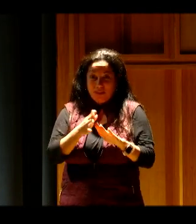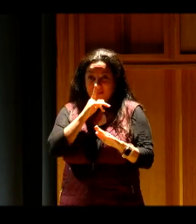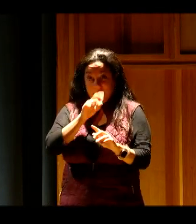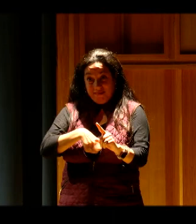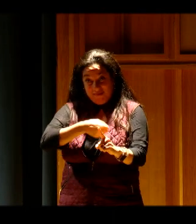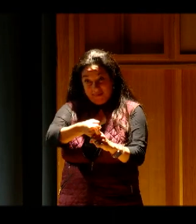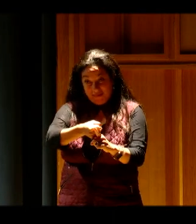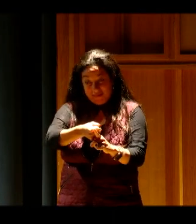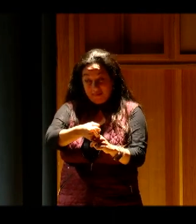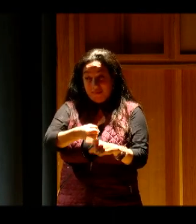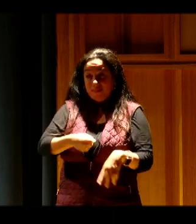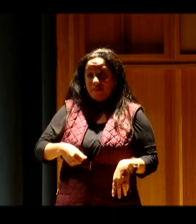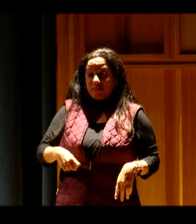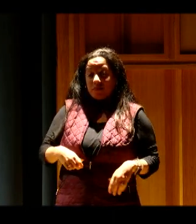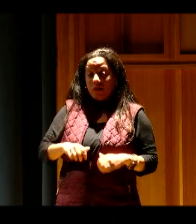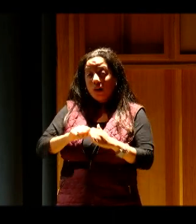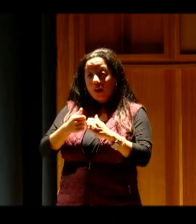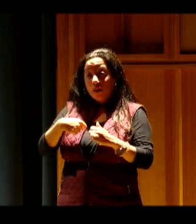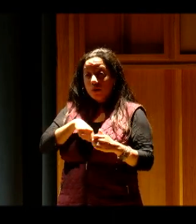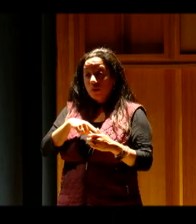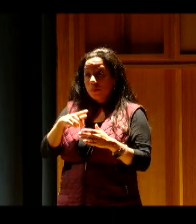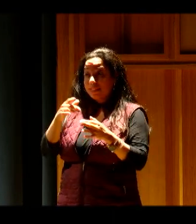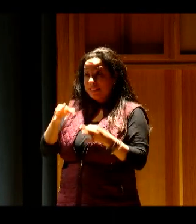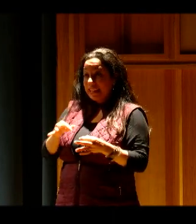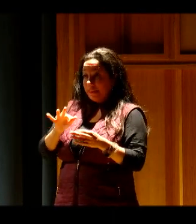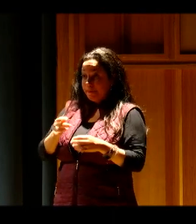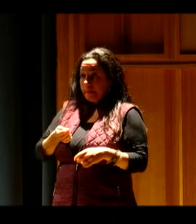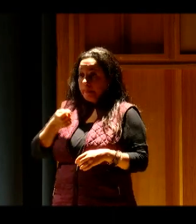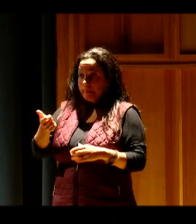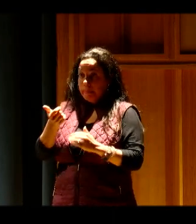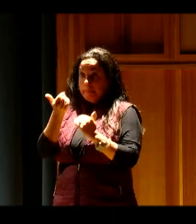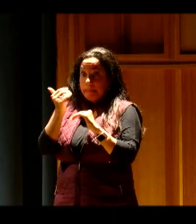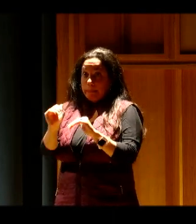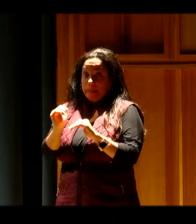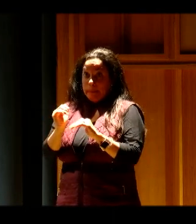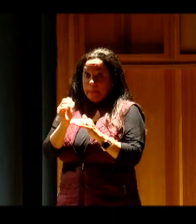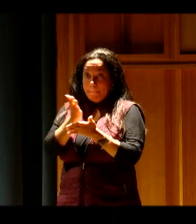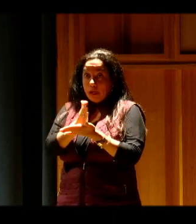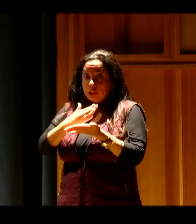How do we decide in an era of limited budgets whose heritage is valued? Whose stories are taking account of?